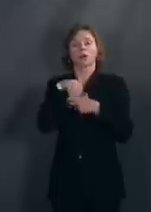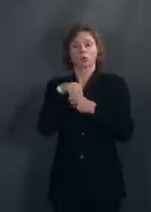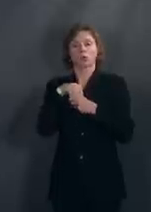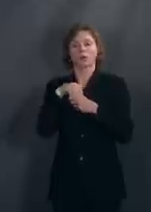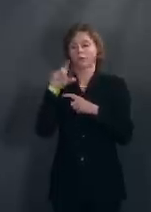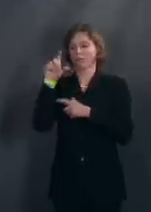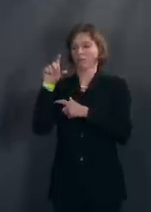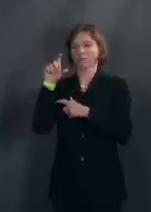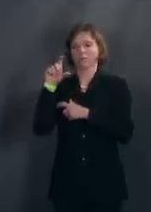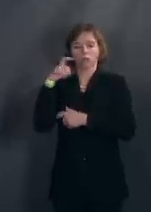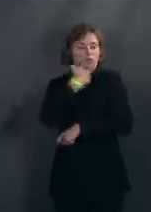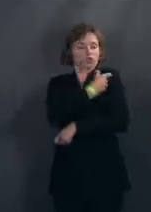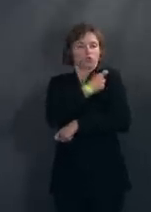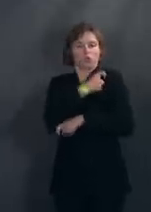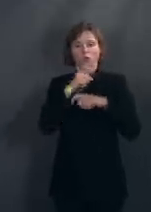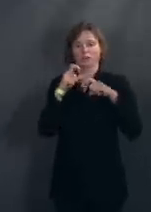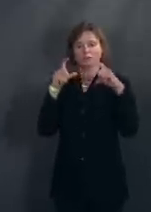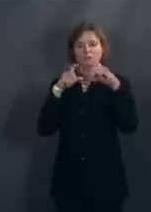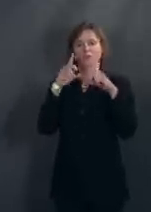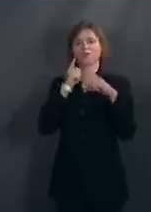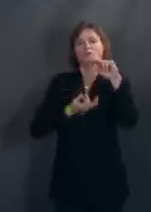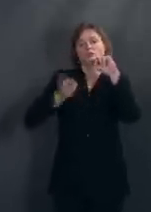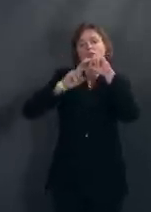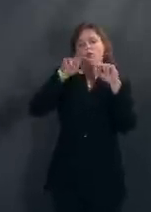to enable a 20 percent increase in the Pfizer doses.